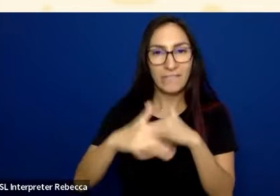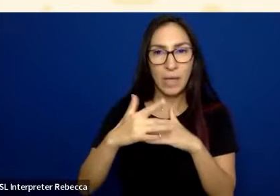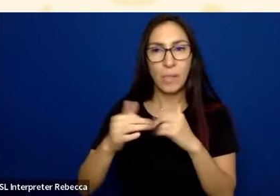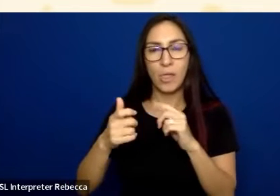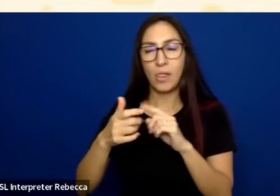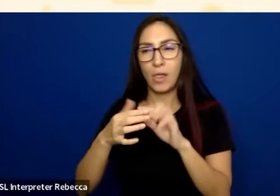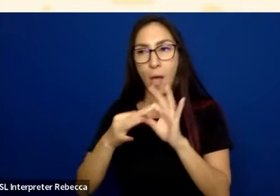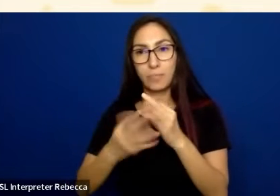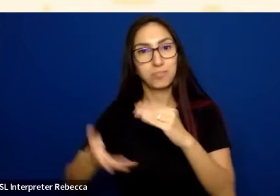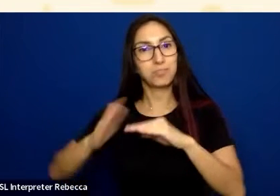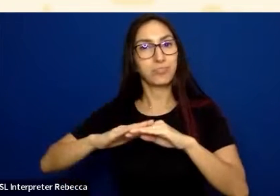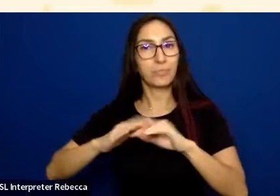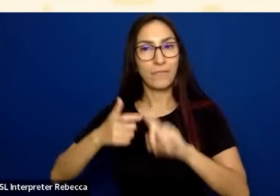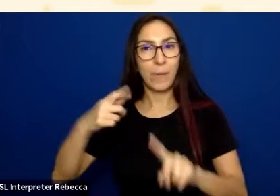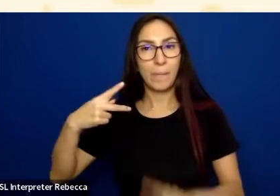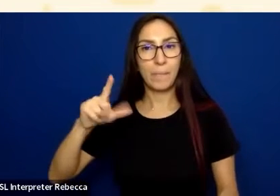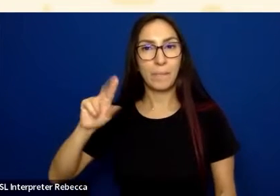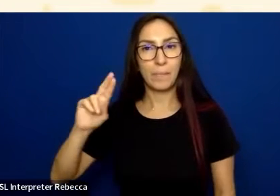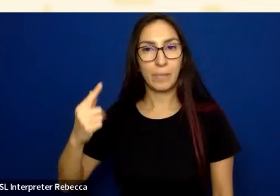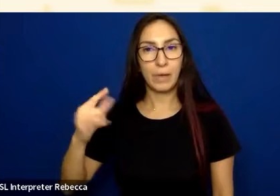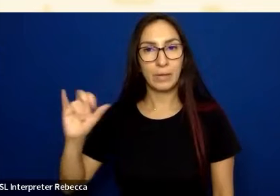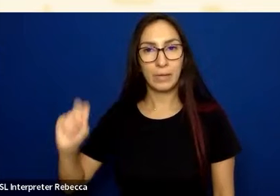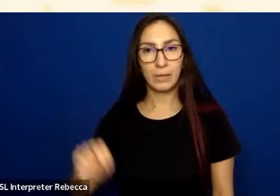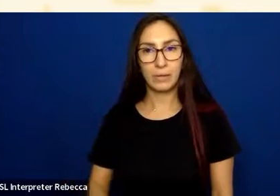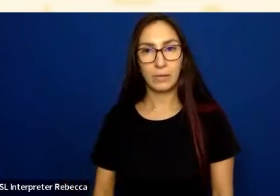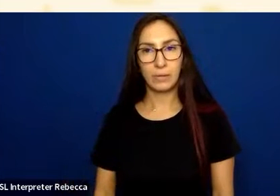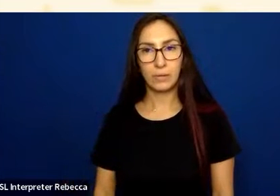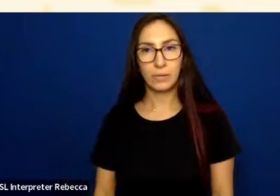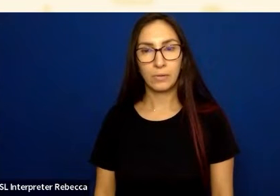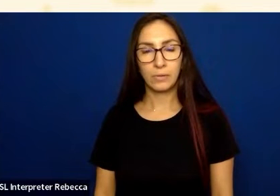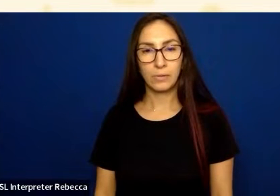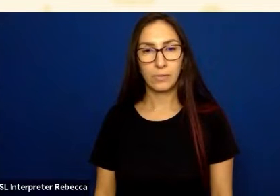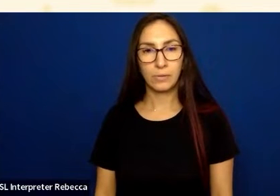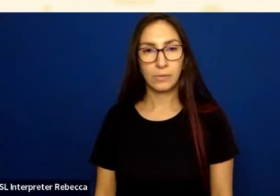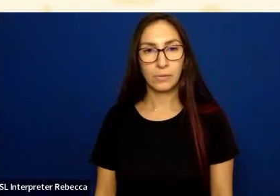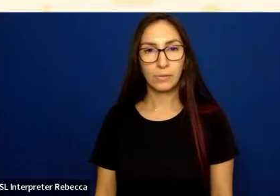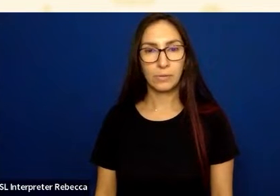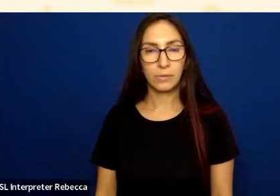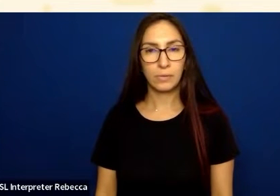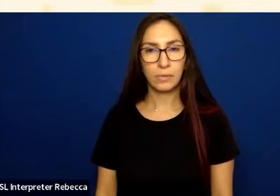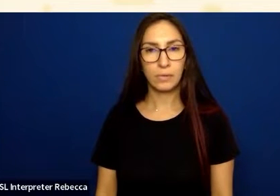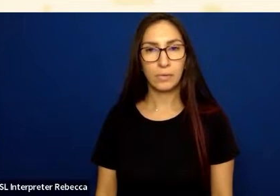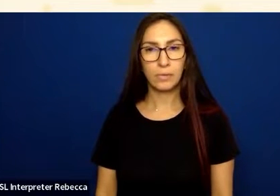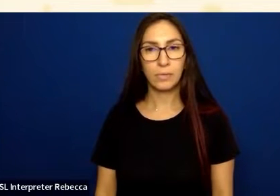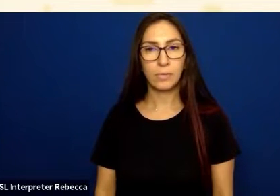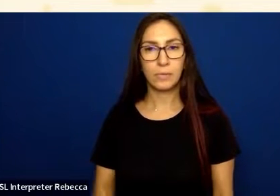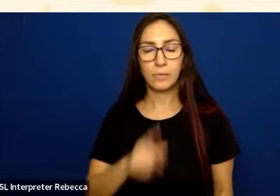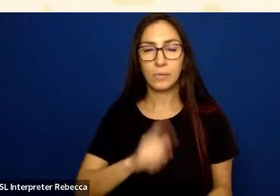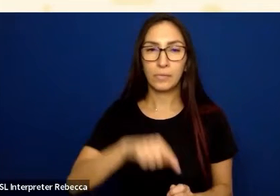We will not go in detail regarding themes and plugins because as all